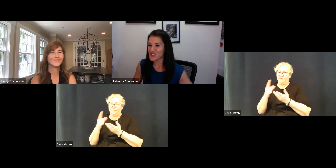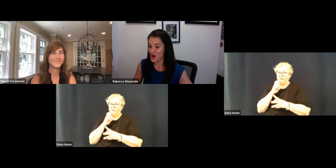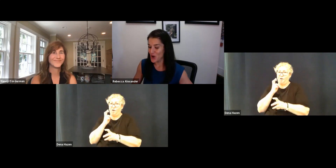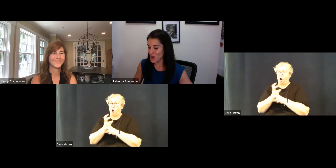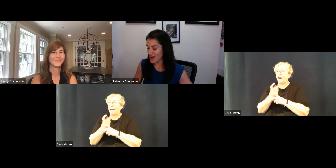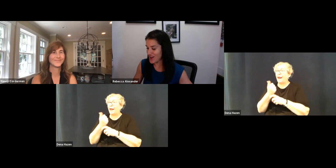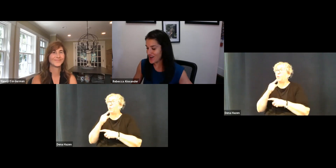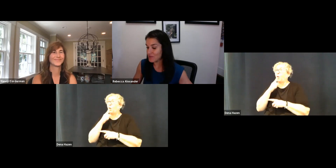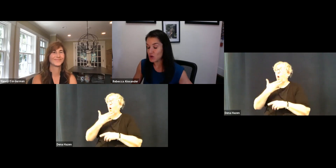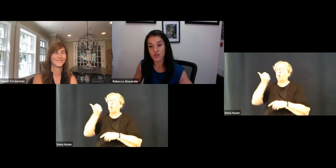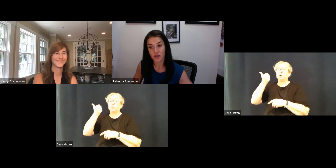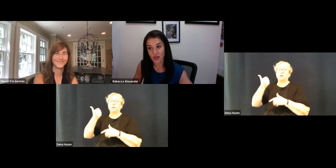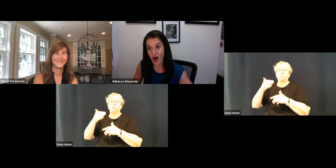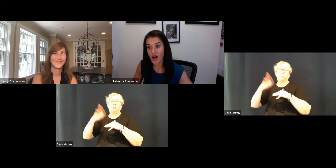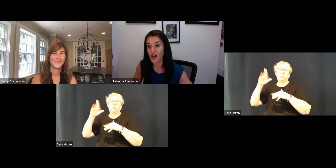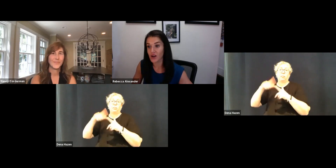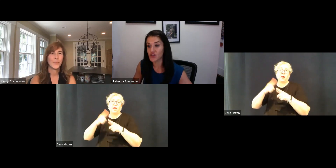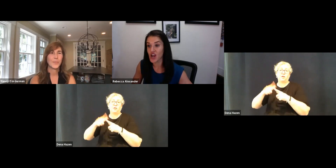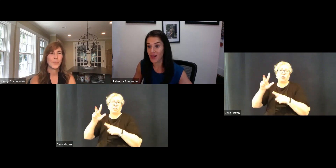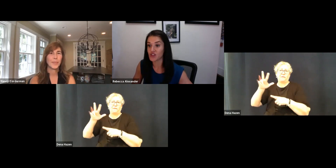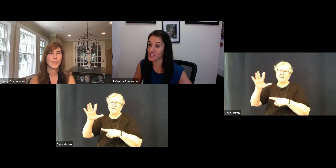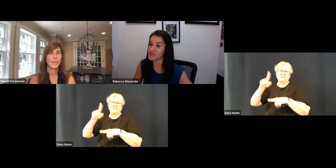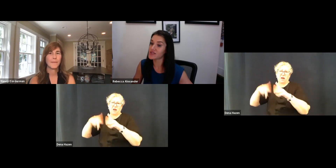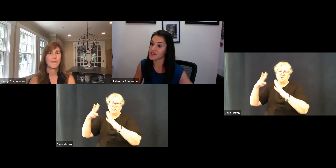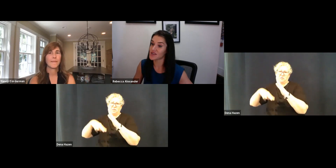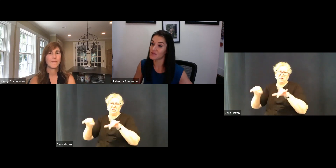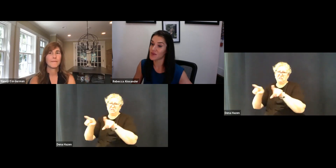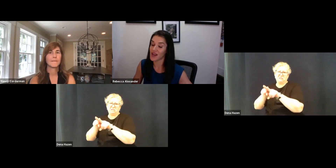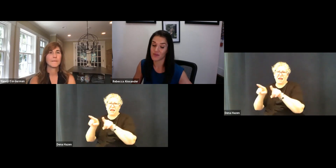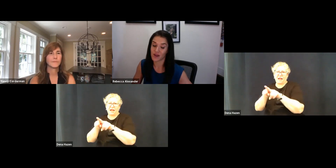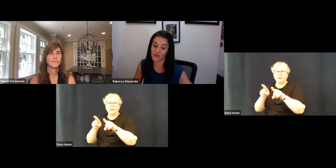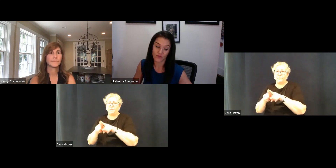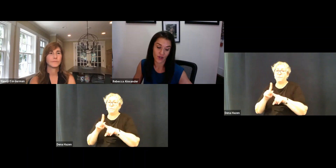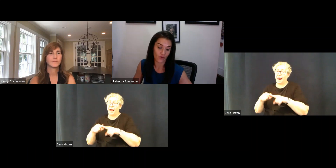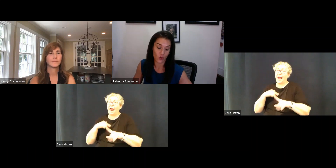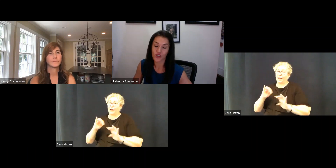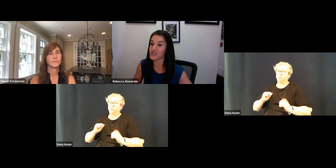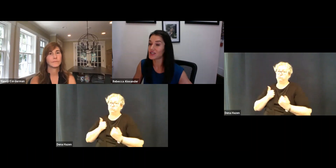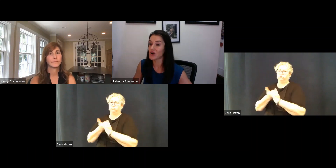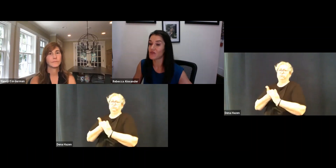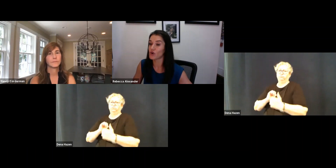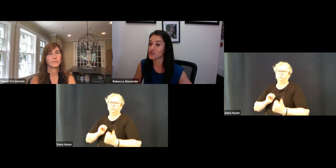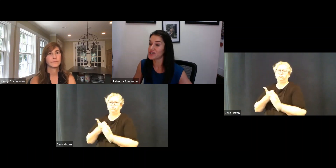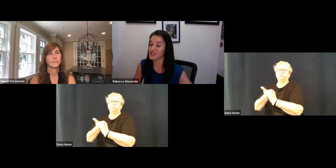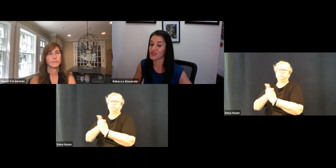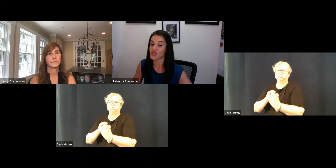So it was a lot of challenging the system. And fortunately or unfortunately, there's